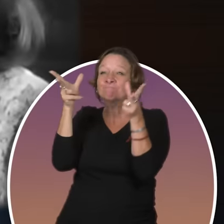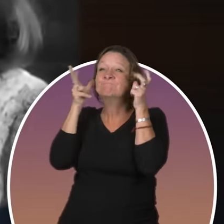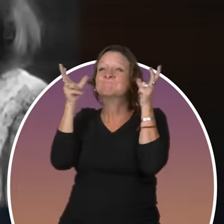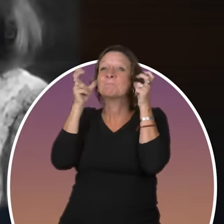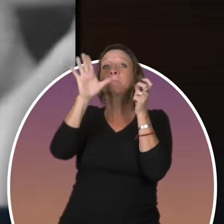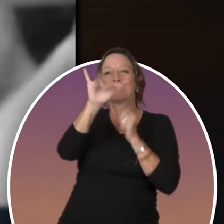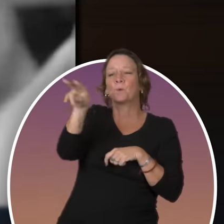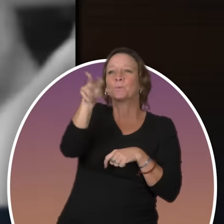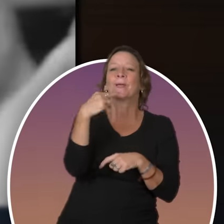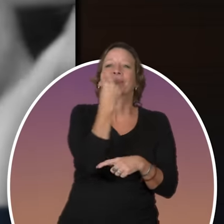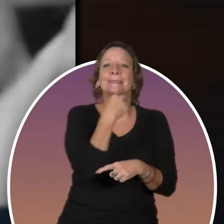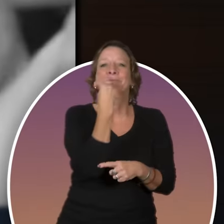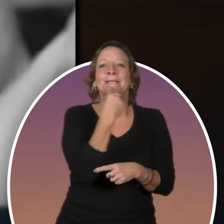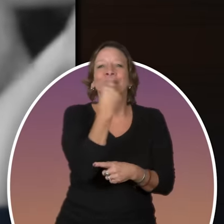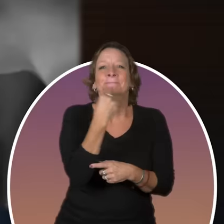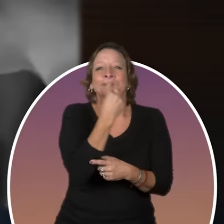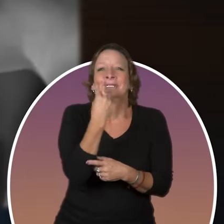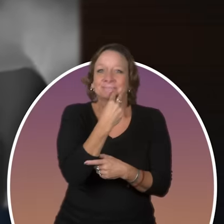and speak by imitating the mouth shapes of hearing people.